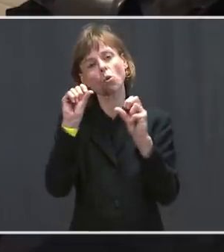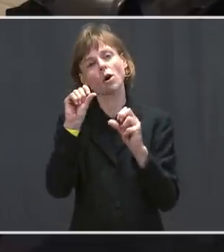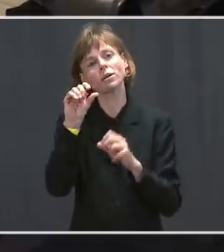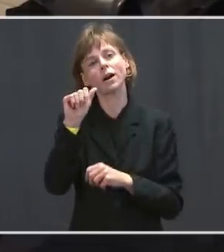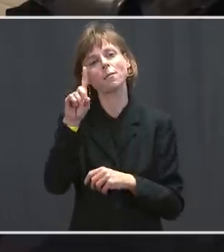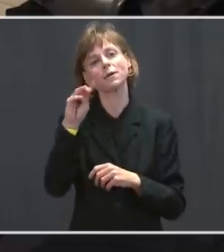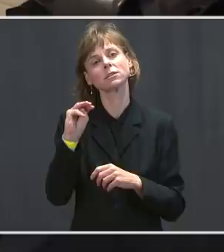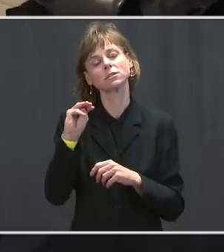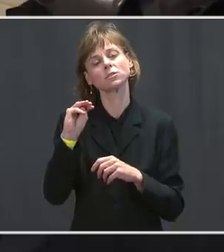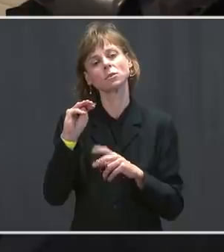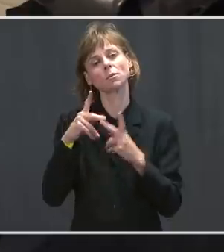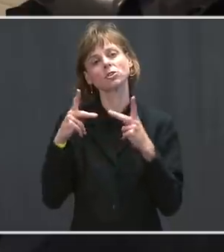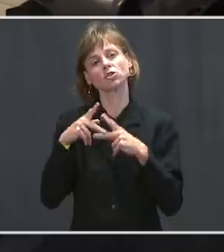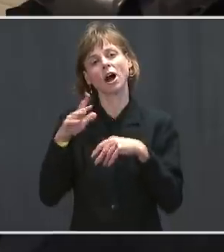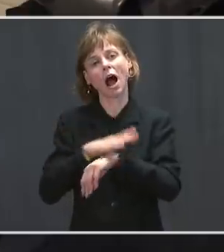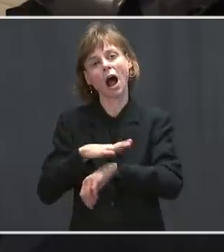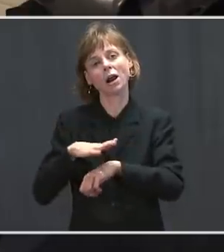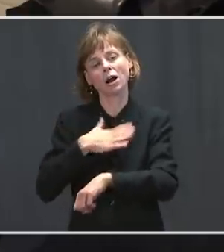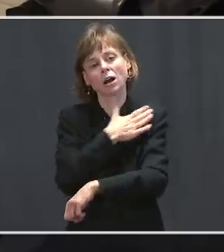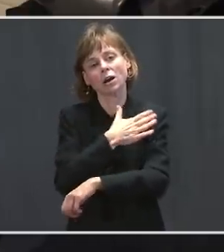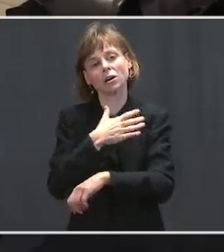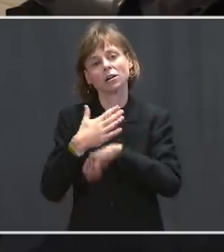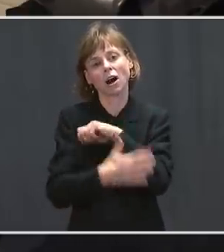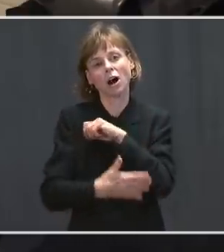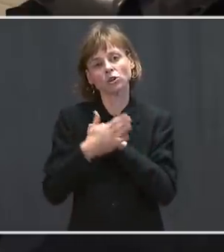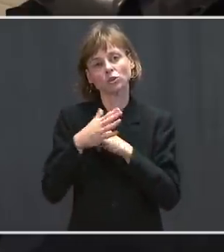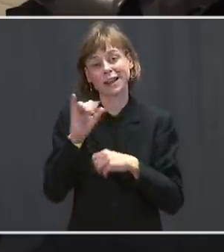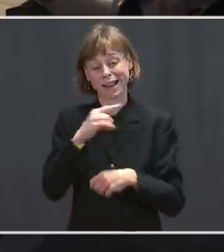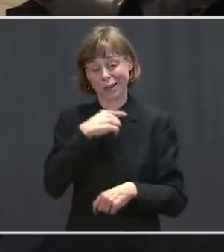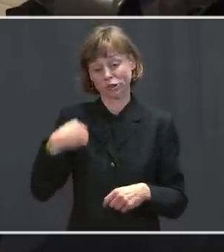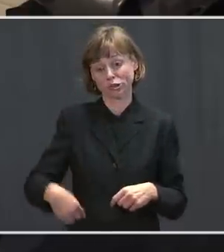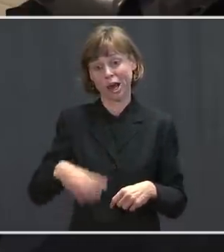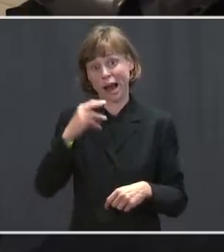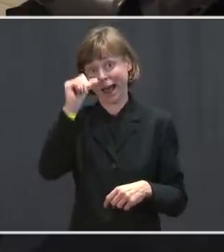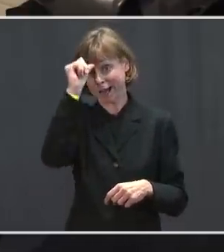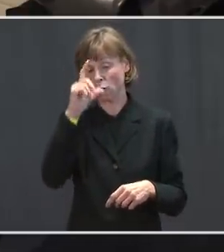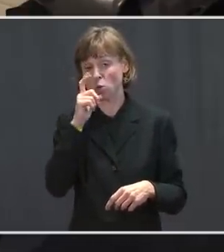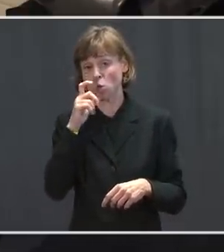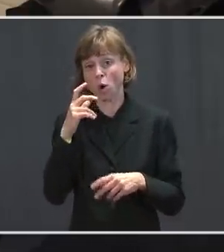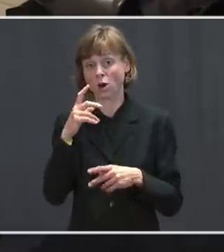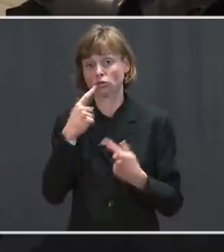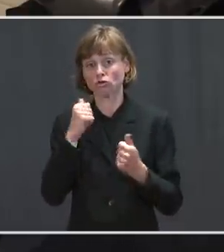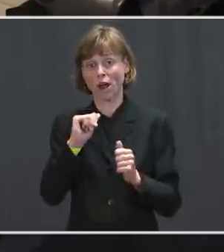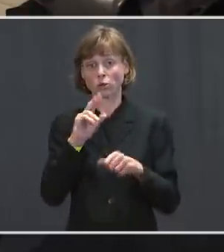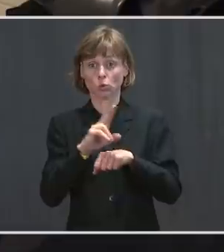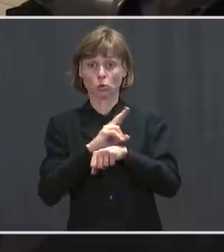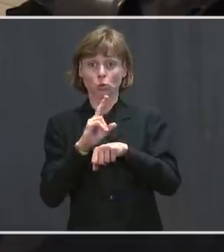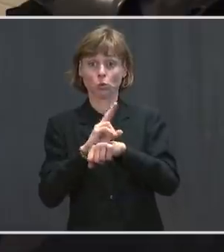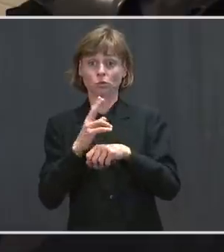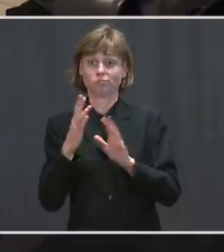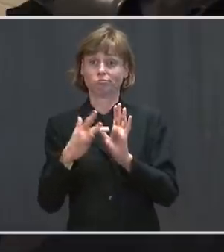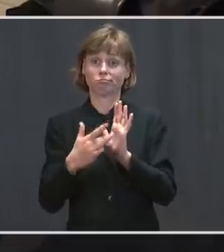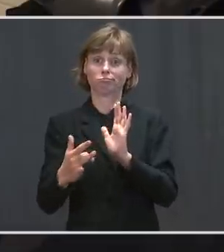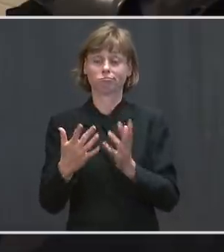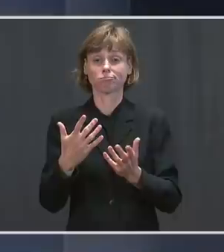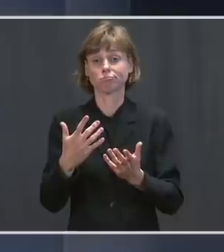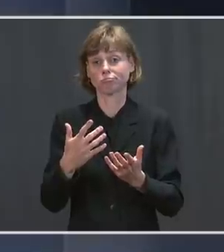who is essentially using vaccine to buy influence, to improve diplomatic ties with other countries, what's the administration's position on that?